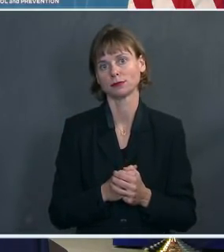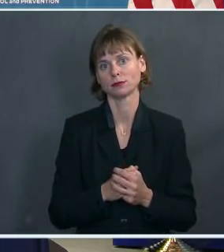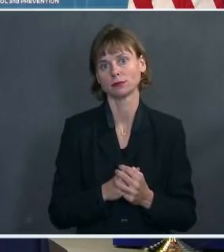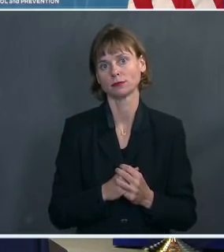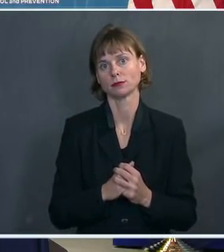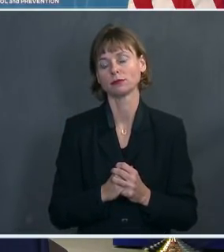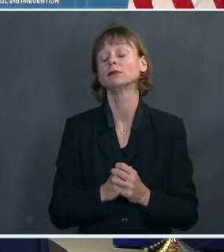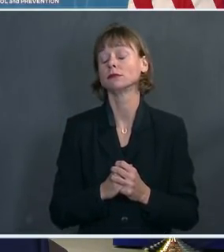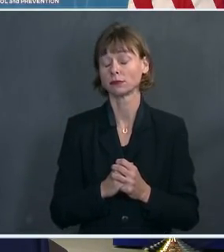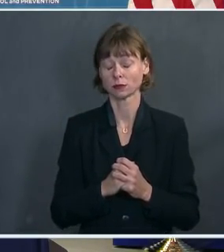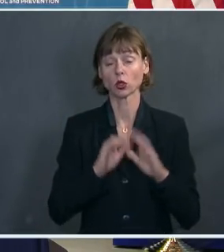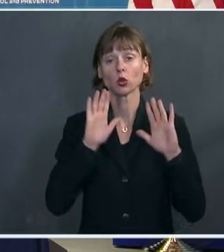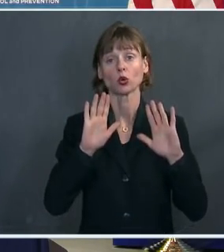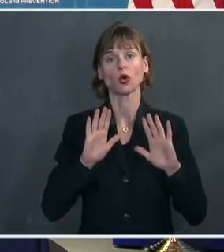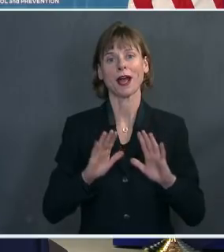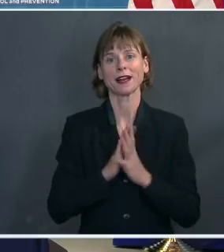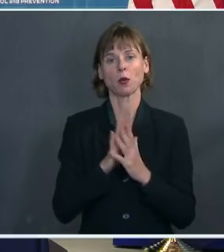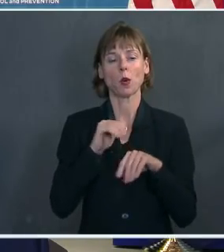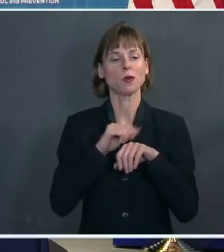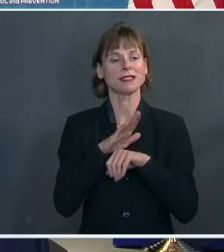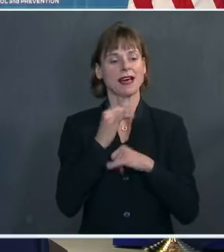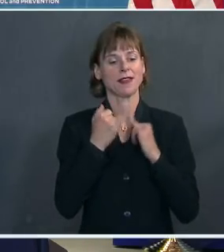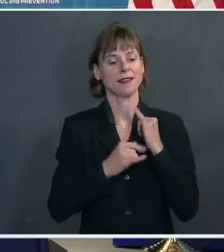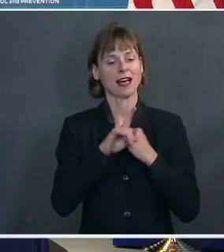Male Speaker: Great, and we'll send our last question to Yamiche at --